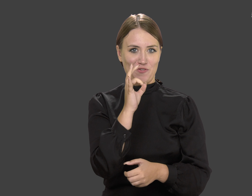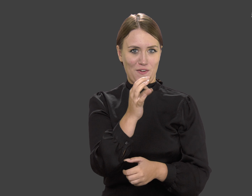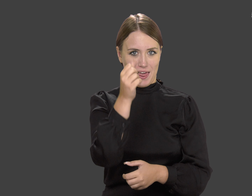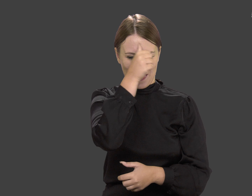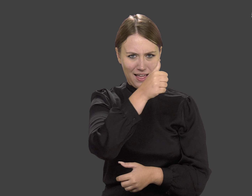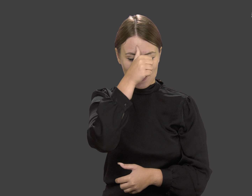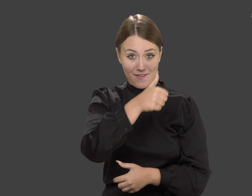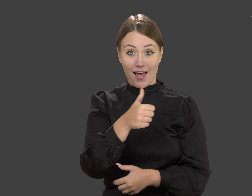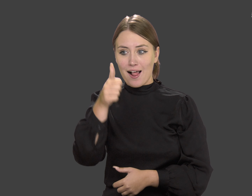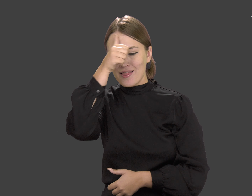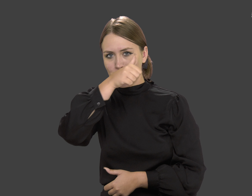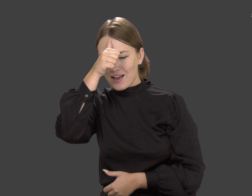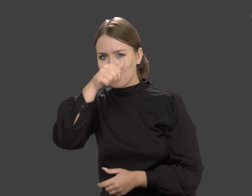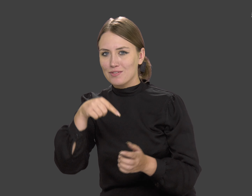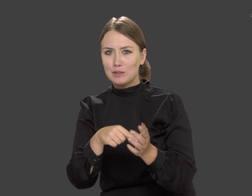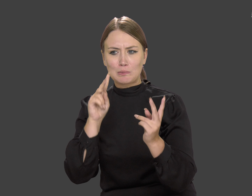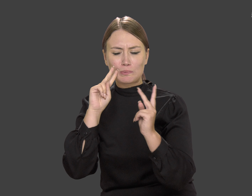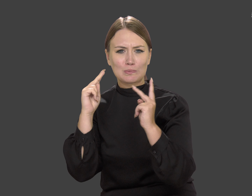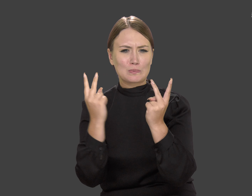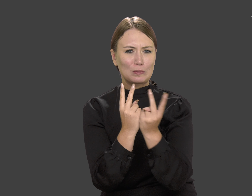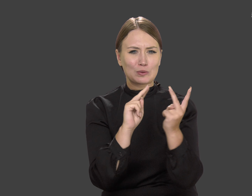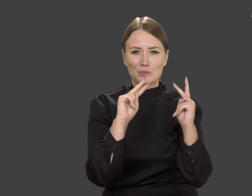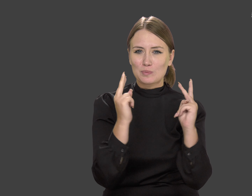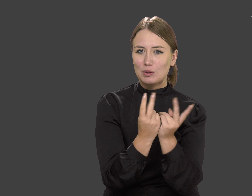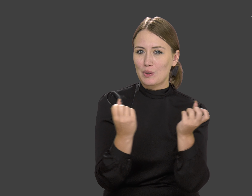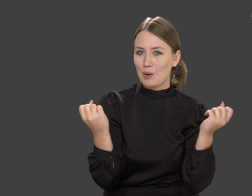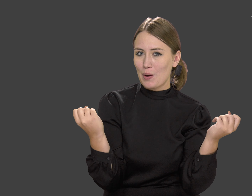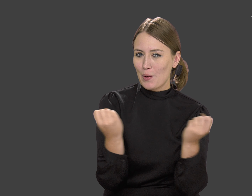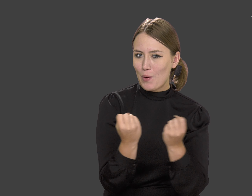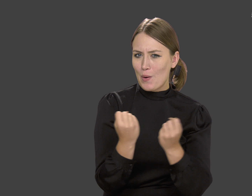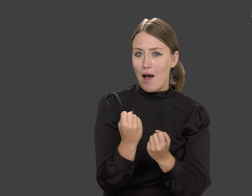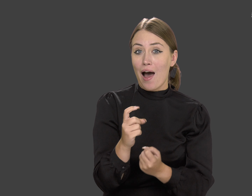names that are very similar to each other,